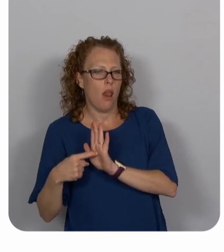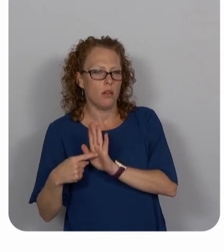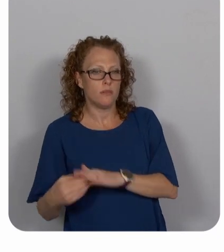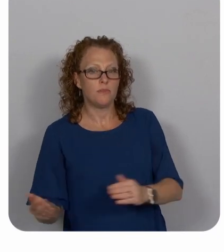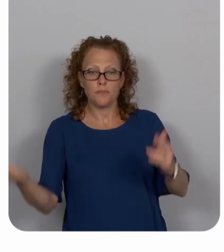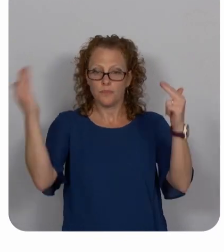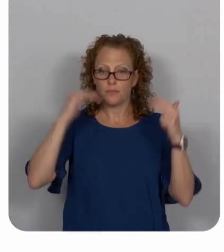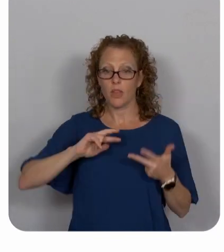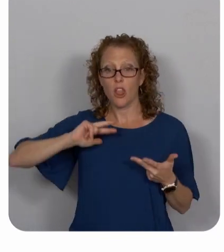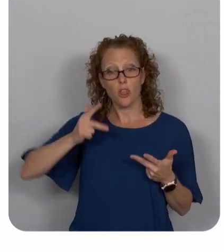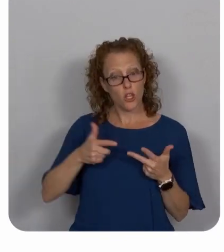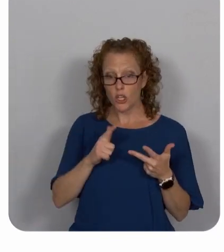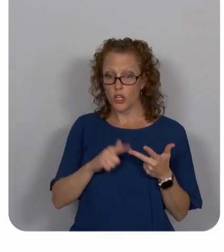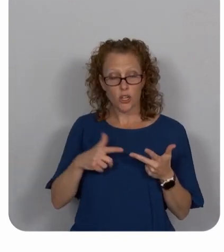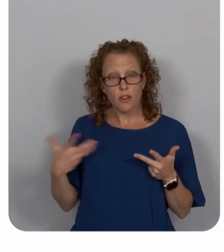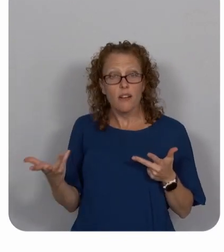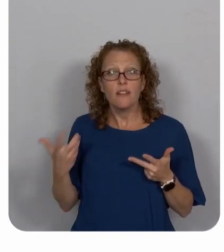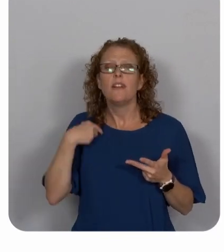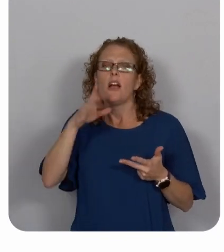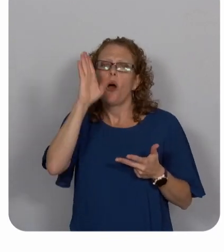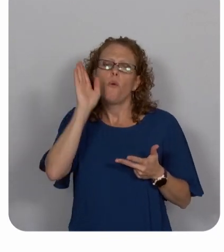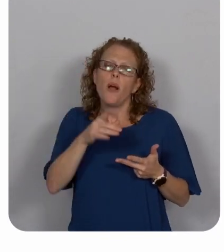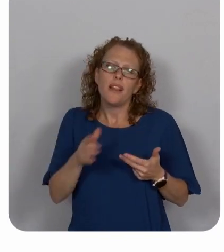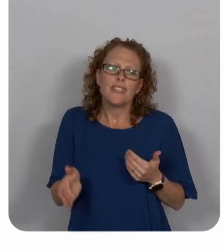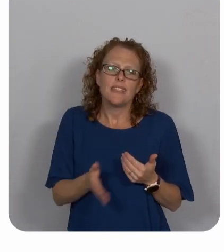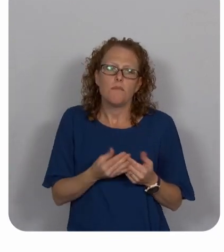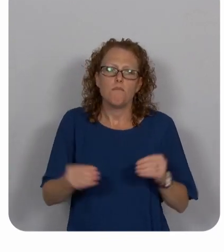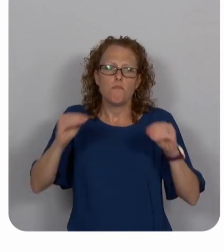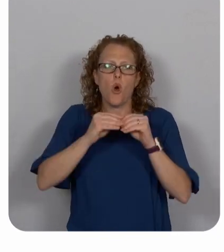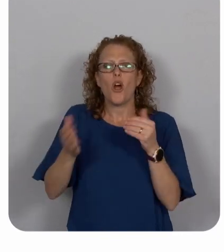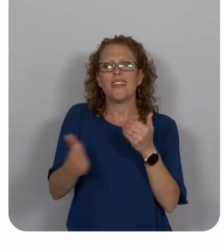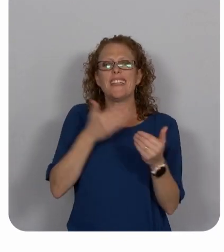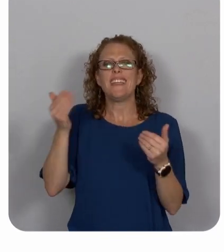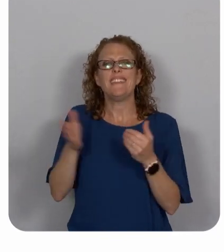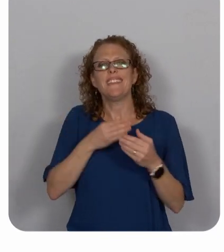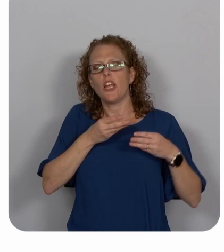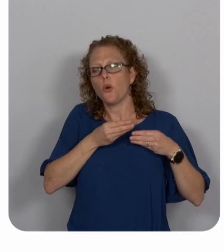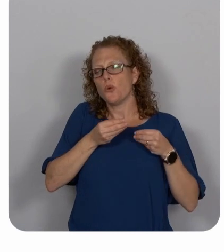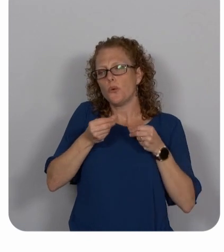the development process are easily overcome with robust ecosystem support